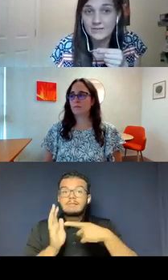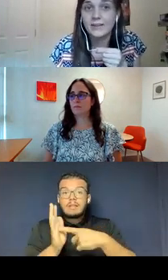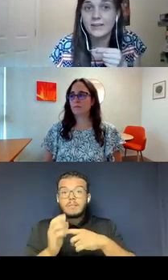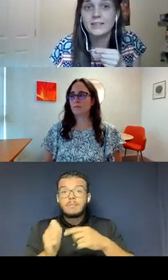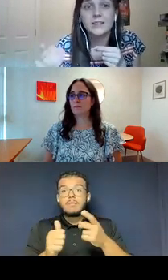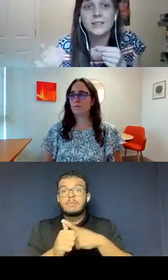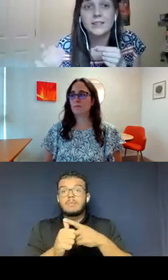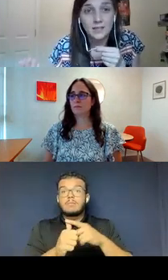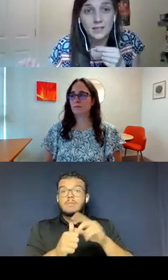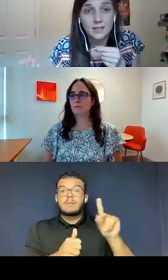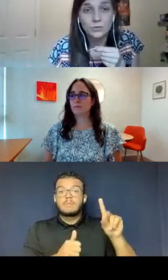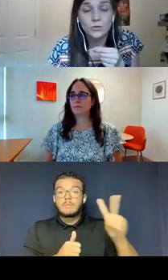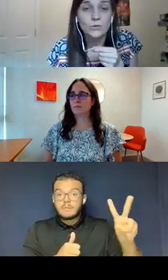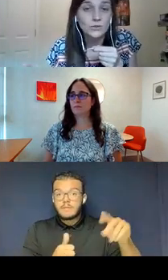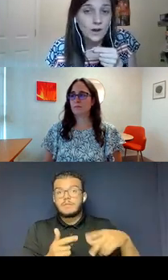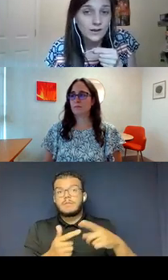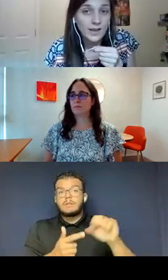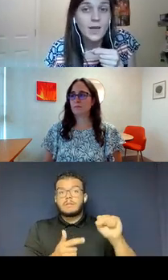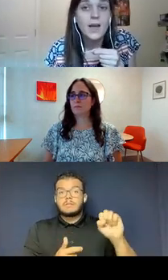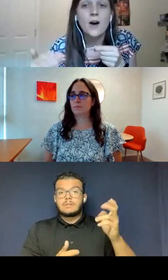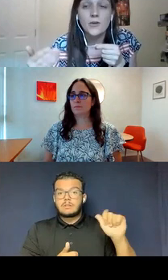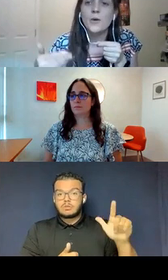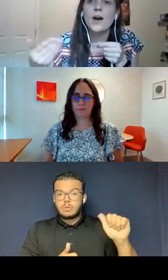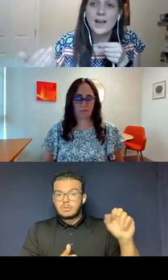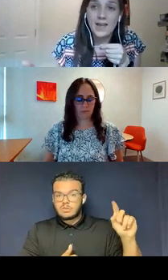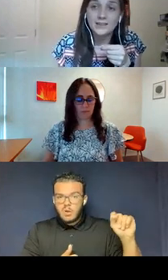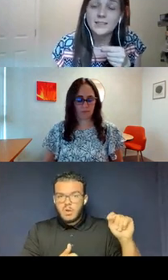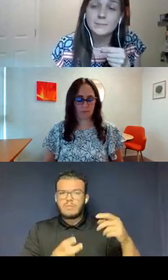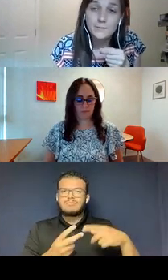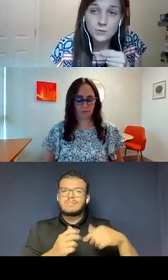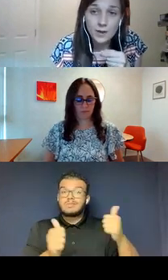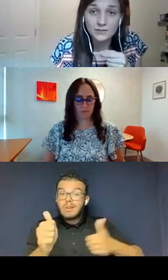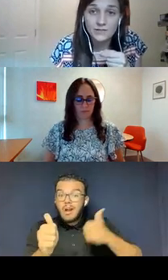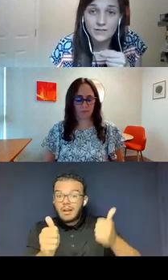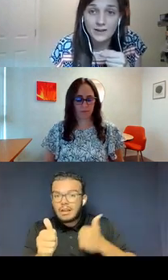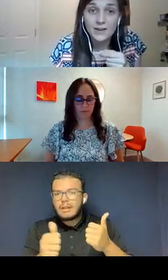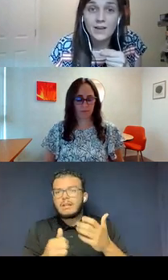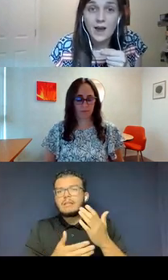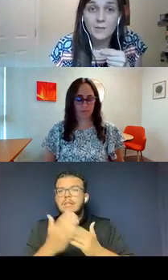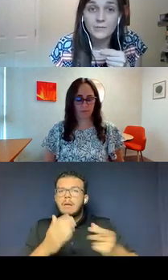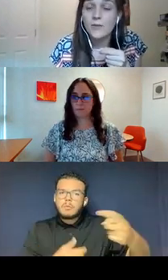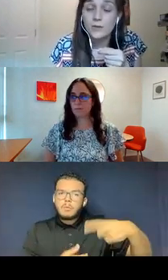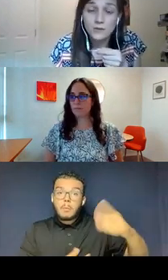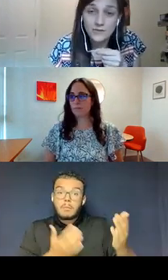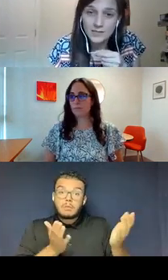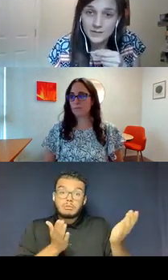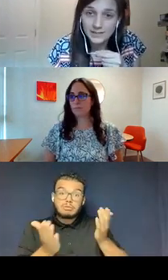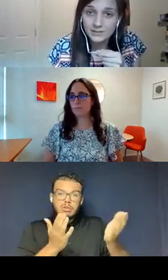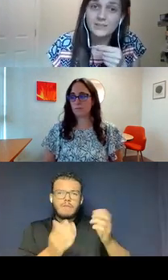dating violence, sexual assault, stalking. Although, again, some of you might be serving other victimizations.